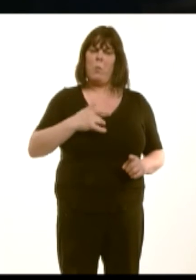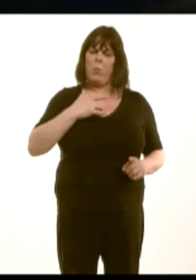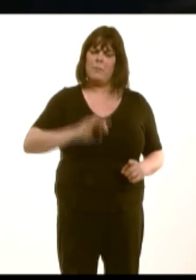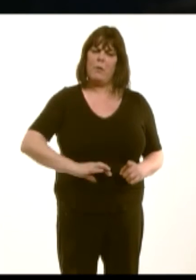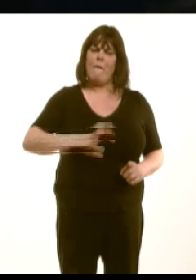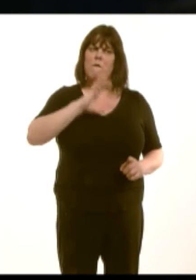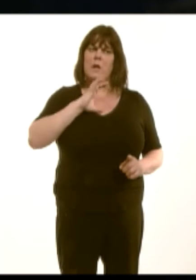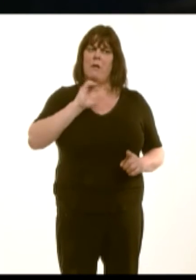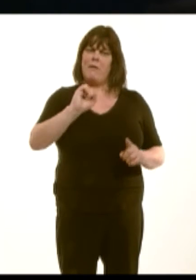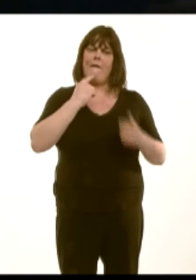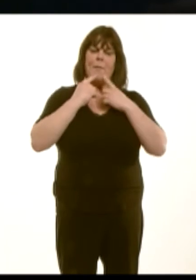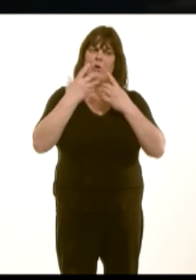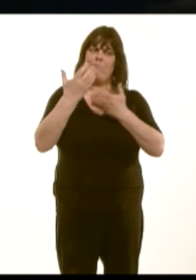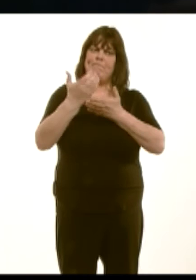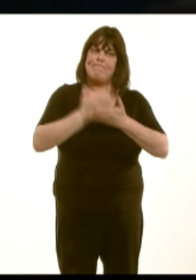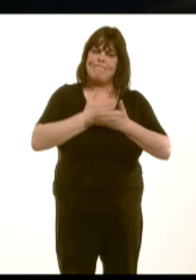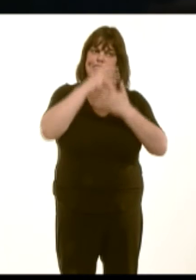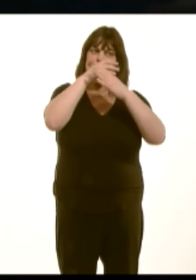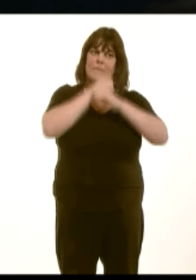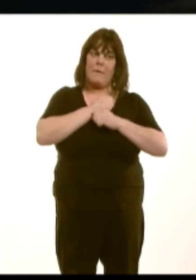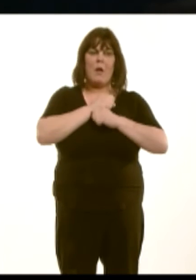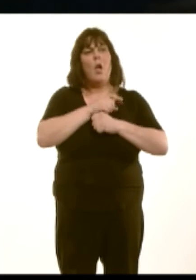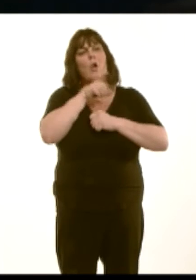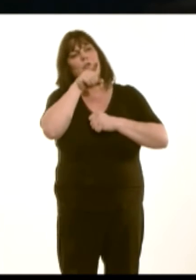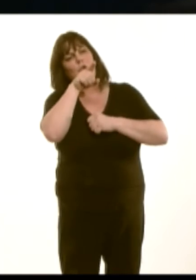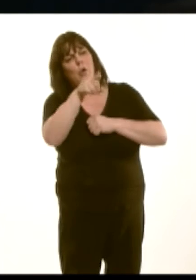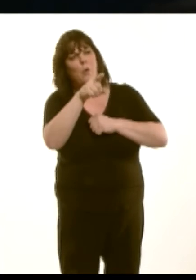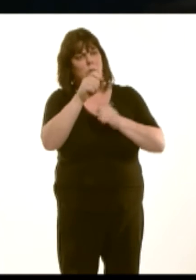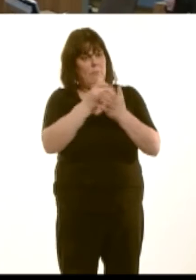and how will you robustly ensure that personal information is closely protected, as much